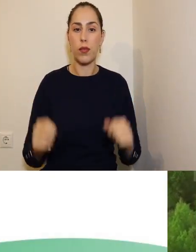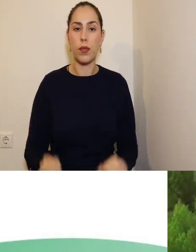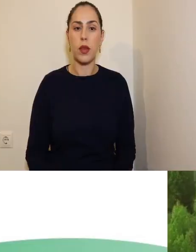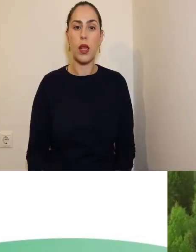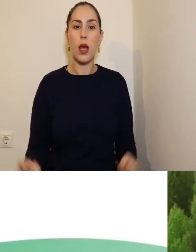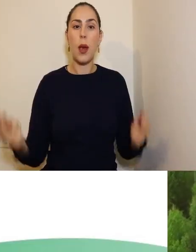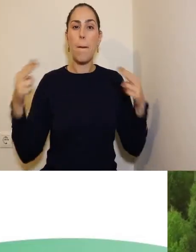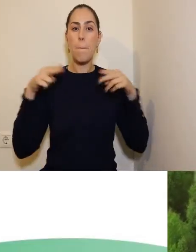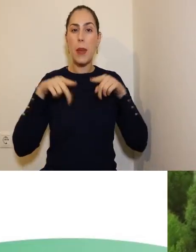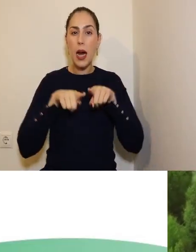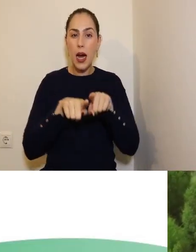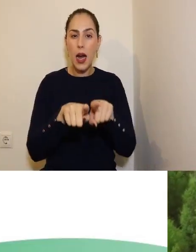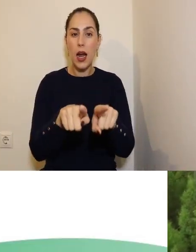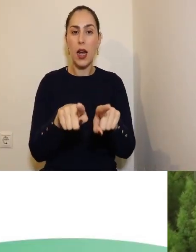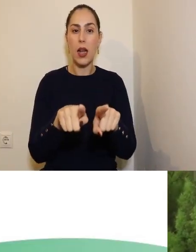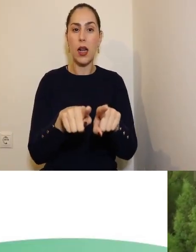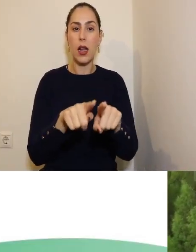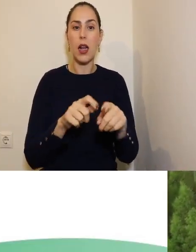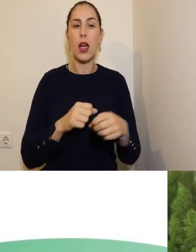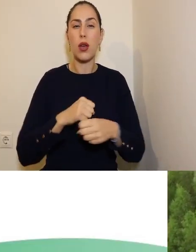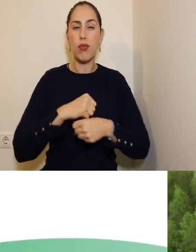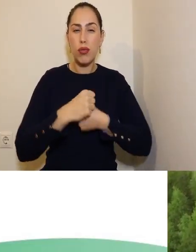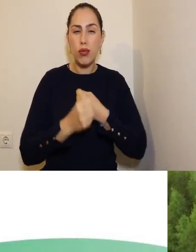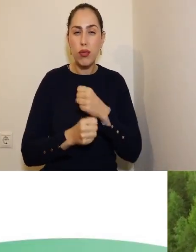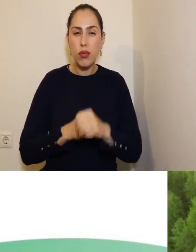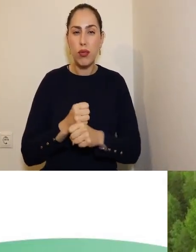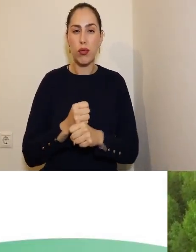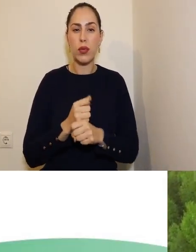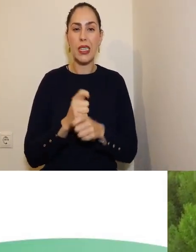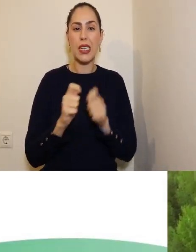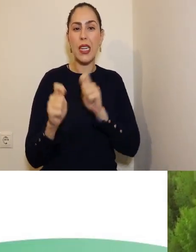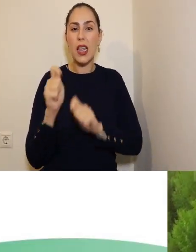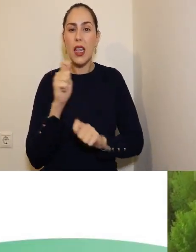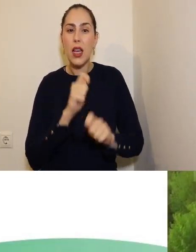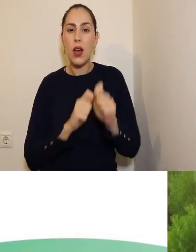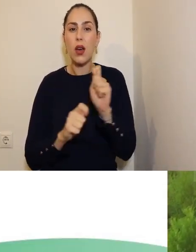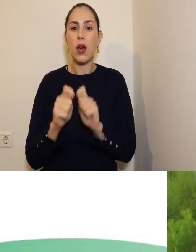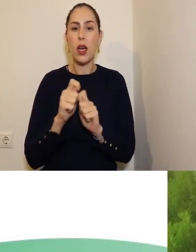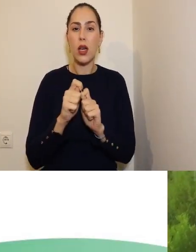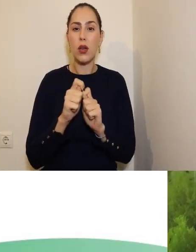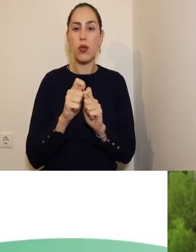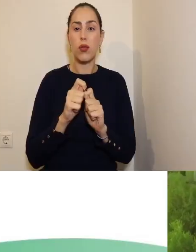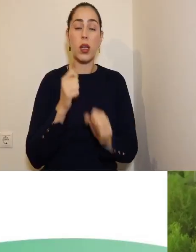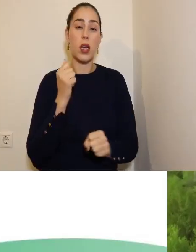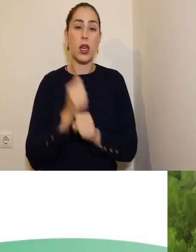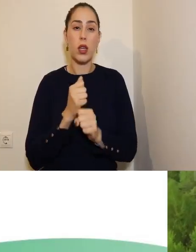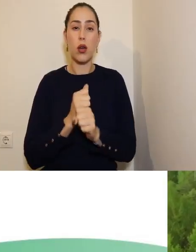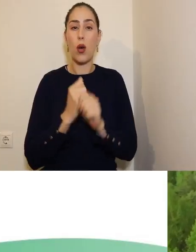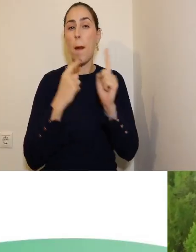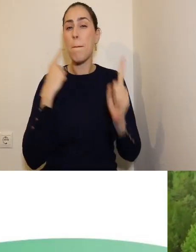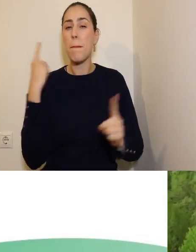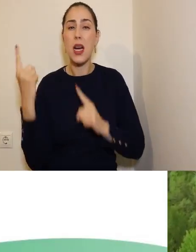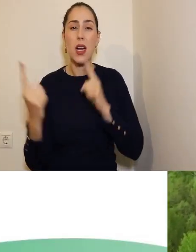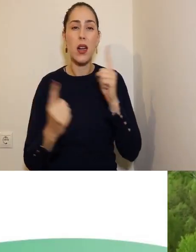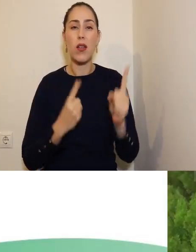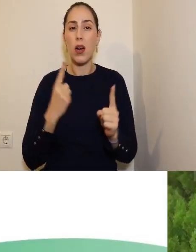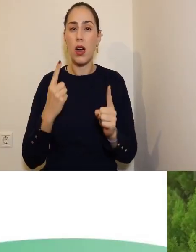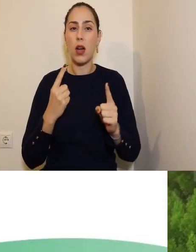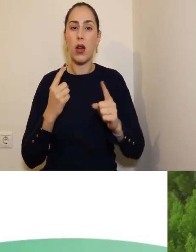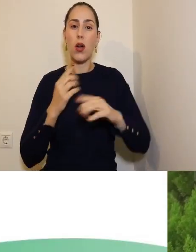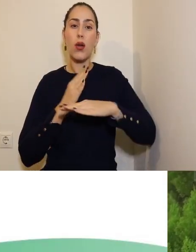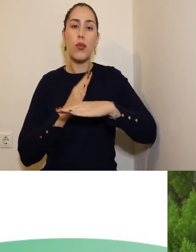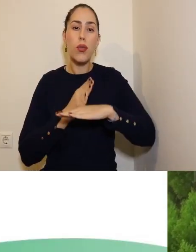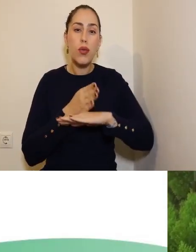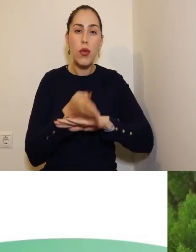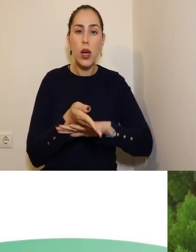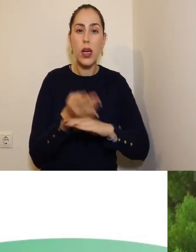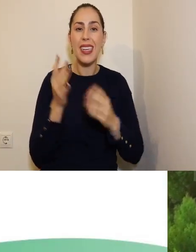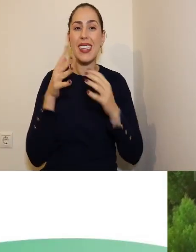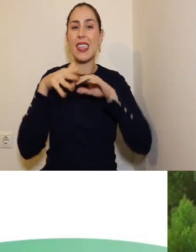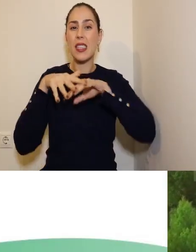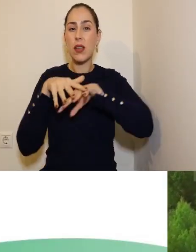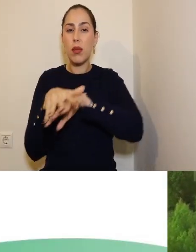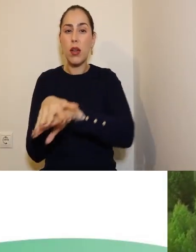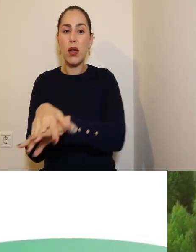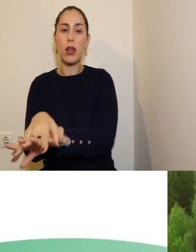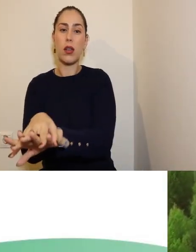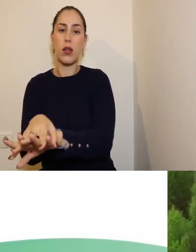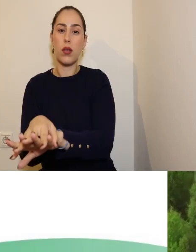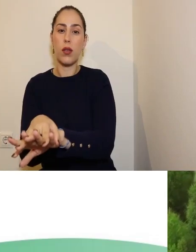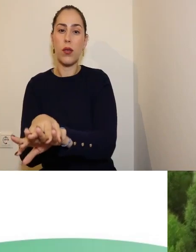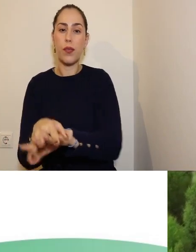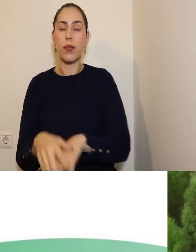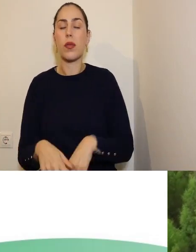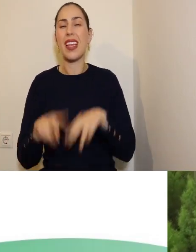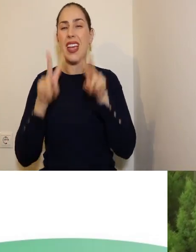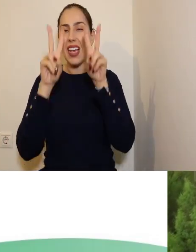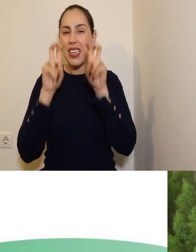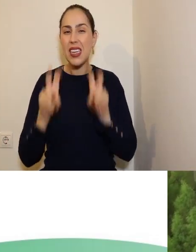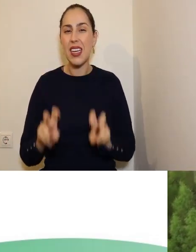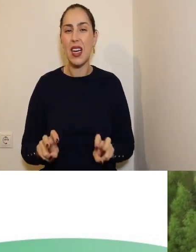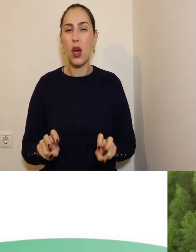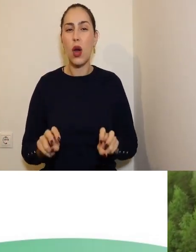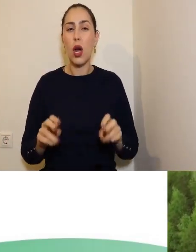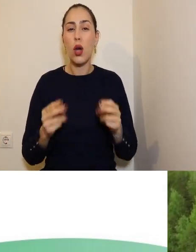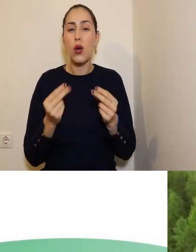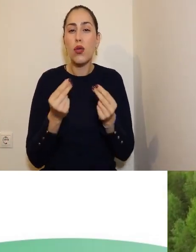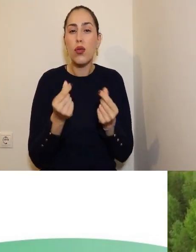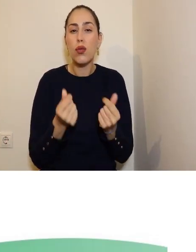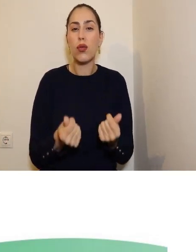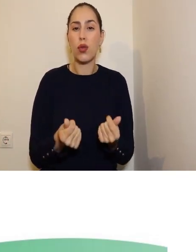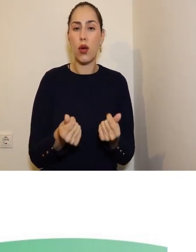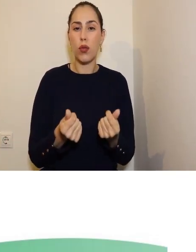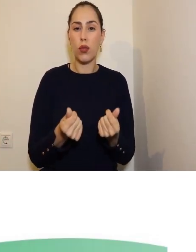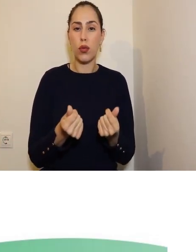At the same time, we seek to create a more accessible and inclusive work environment, examining ways to support the employment of people with hearing impairments through appropriate communication and training tools.